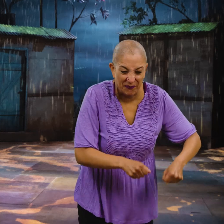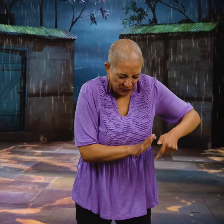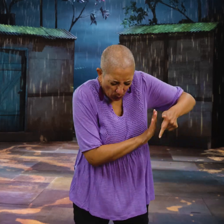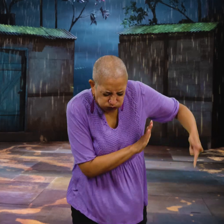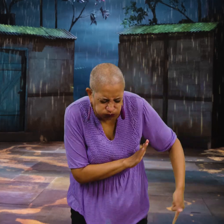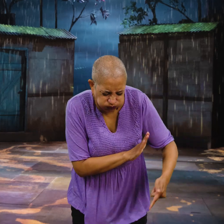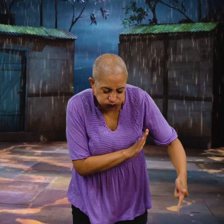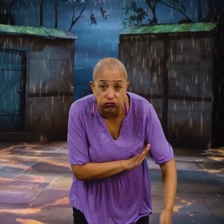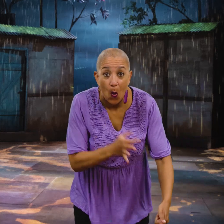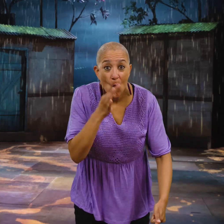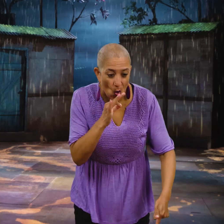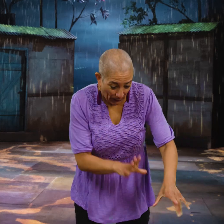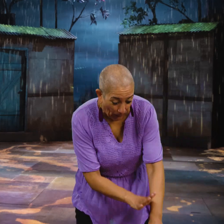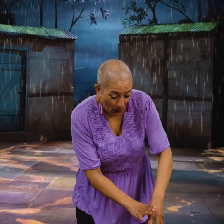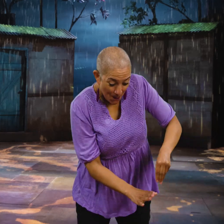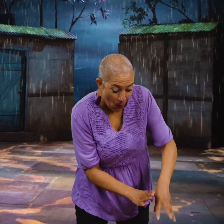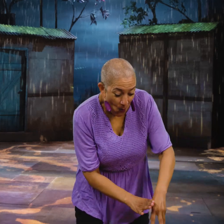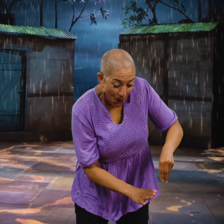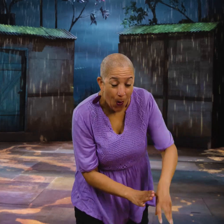The remaining crops are saved.